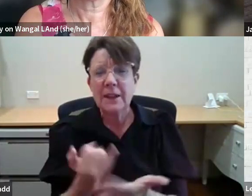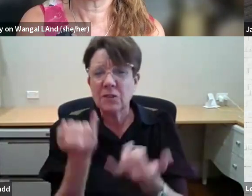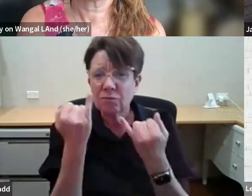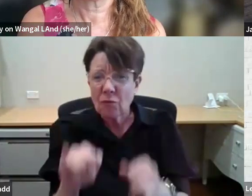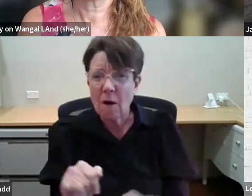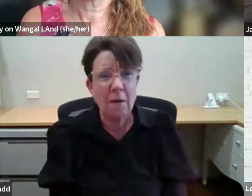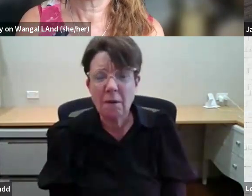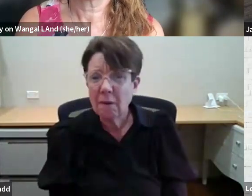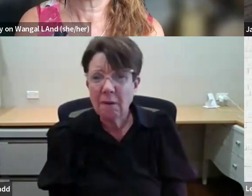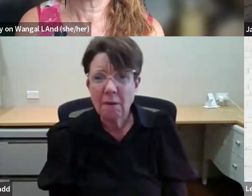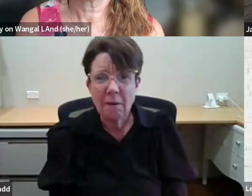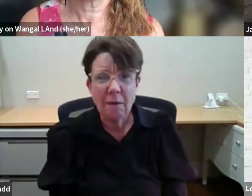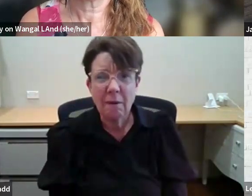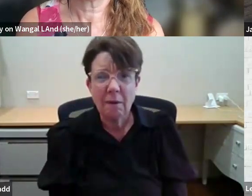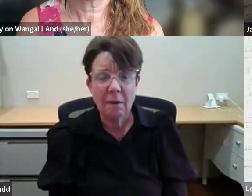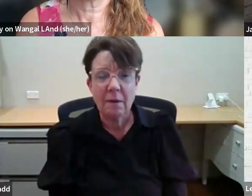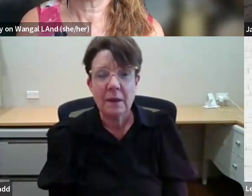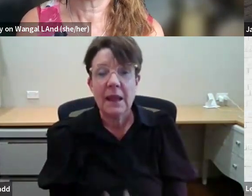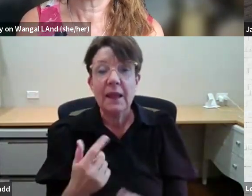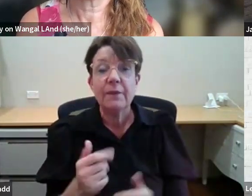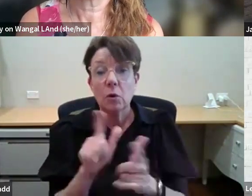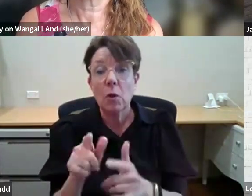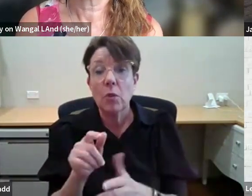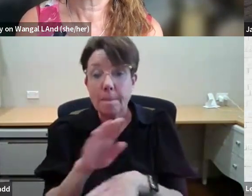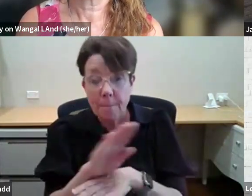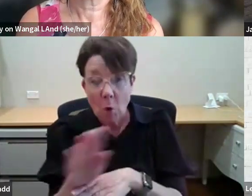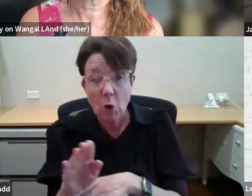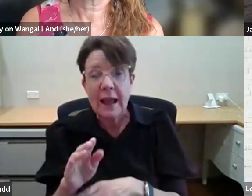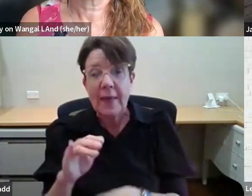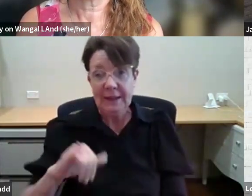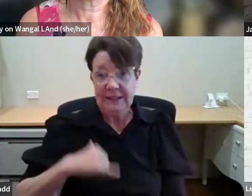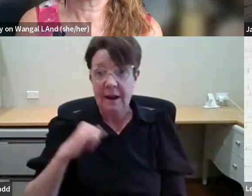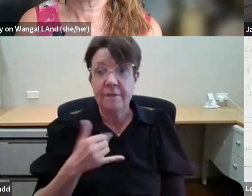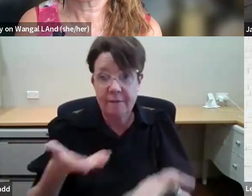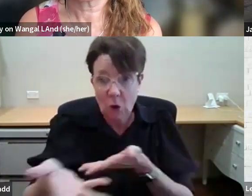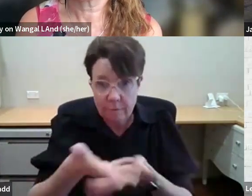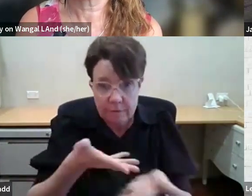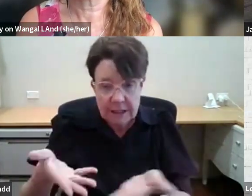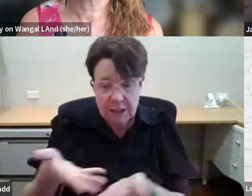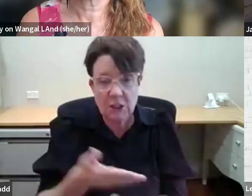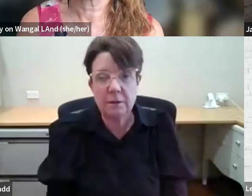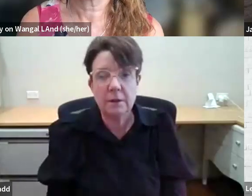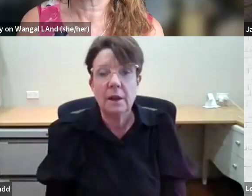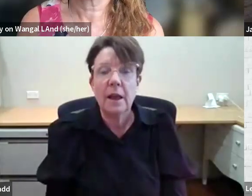we need to be sustainable, we want to be economically sustainable and meet all our fiduciary responsibilities and we